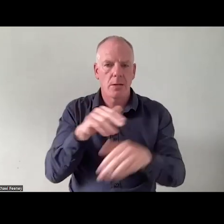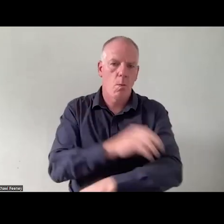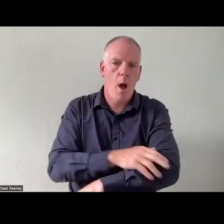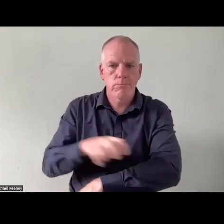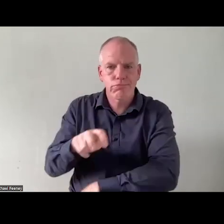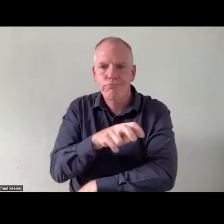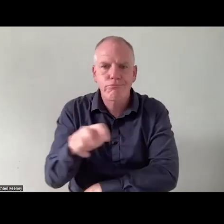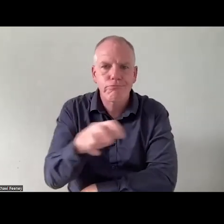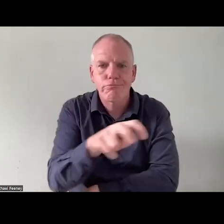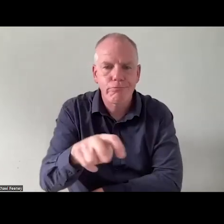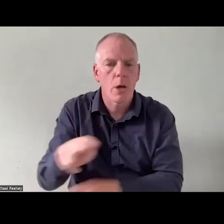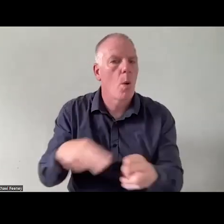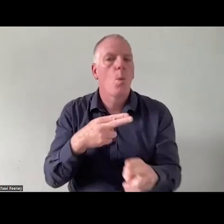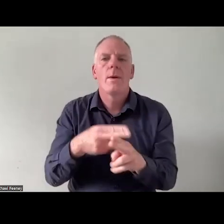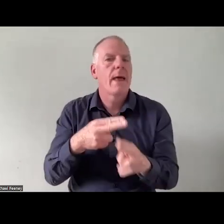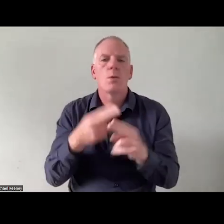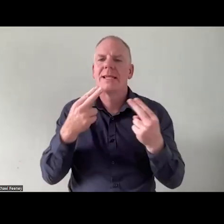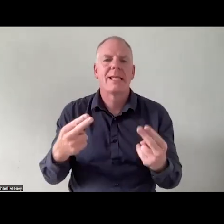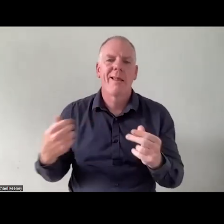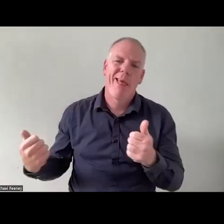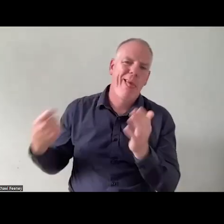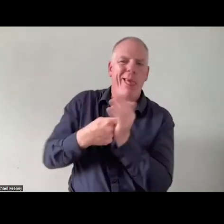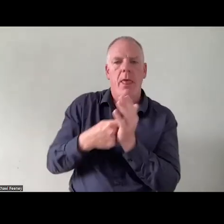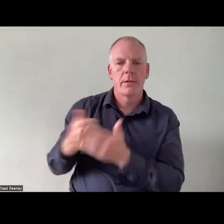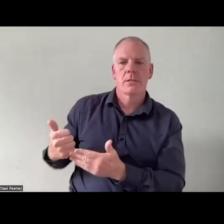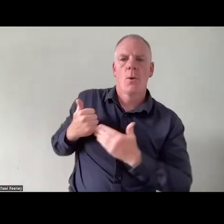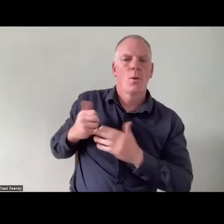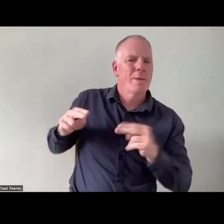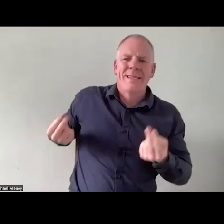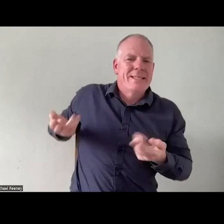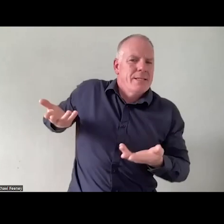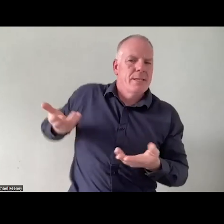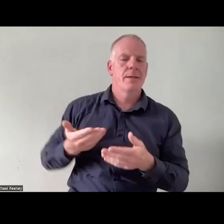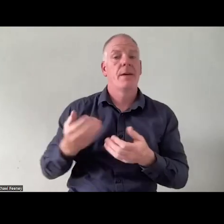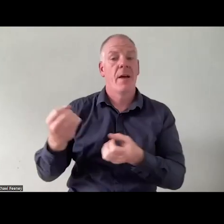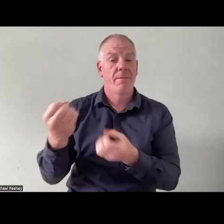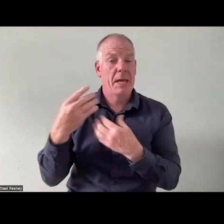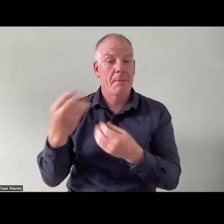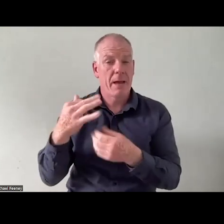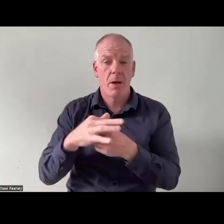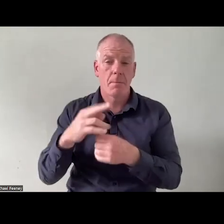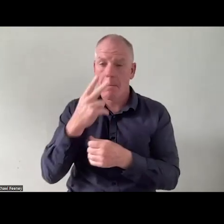without, again, that additional assistance. The feedback was amazing, there was a lot of positive feedback